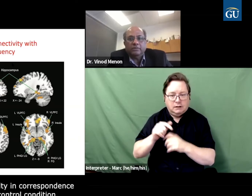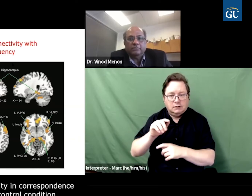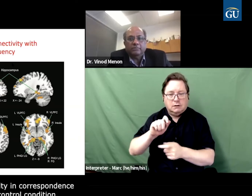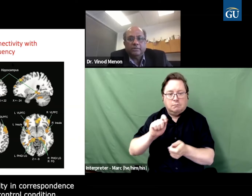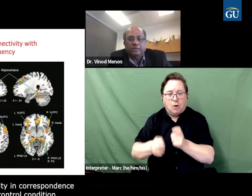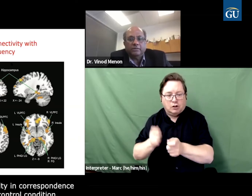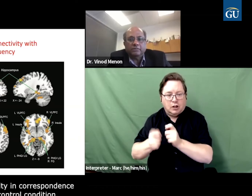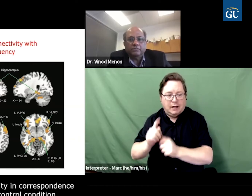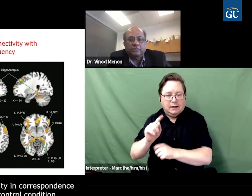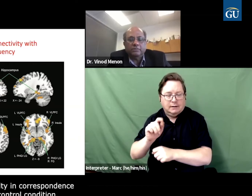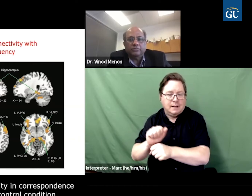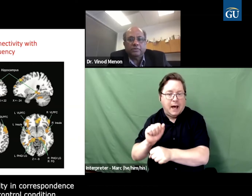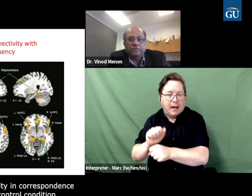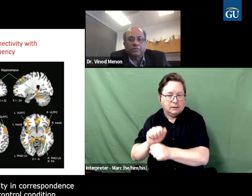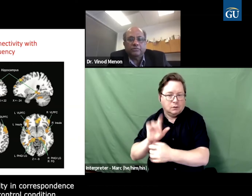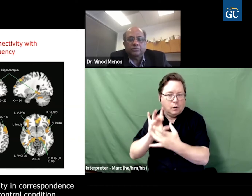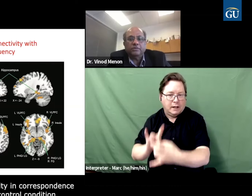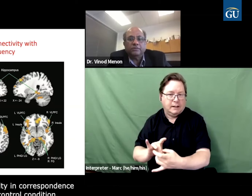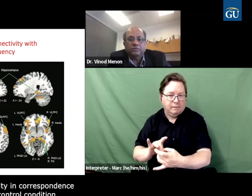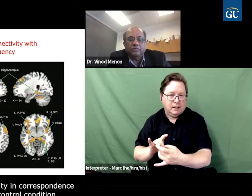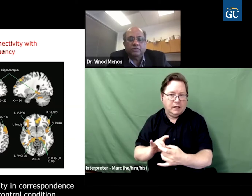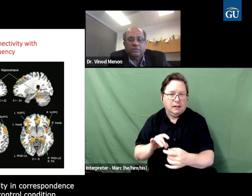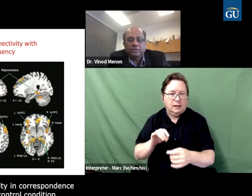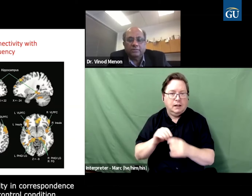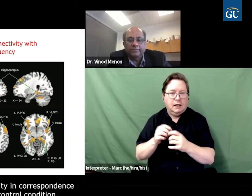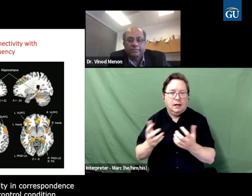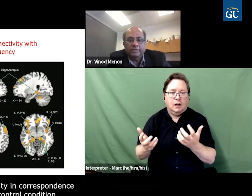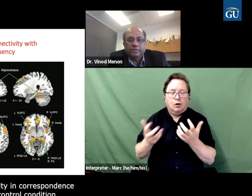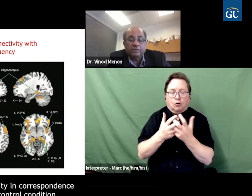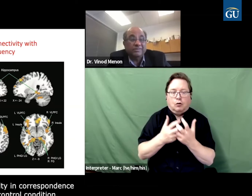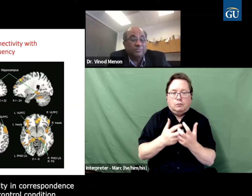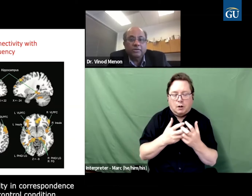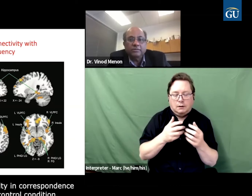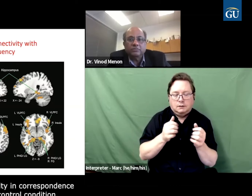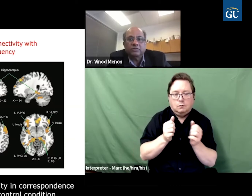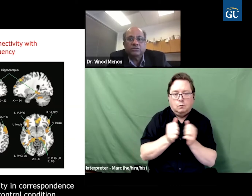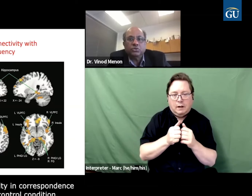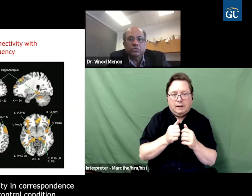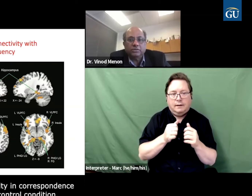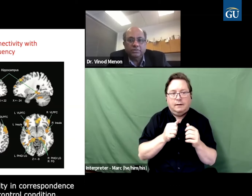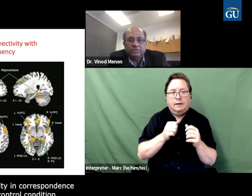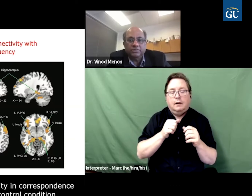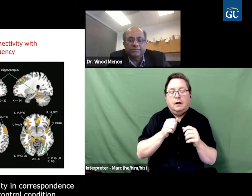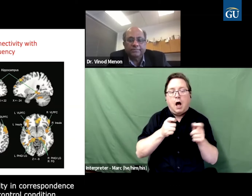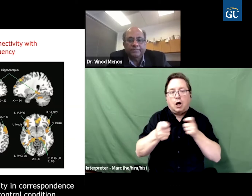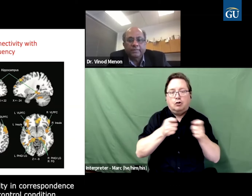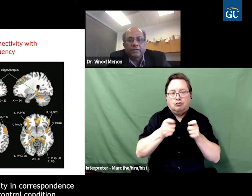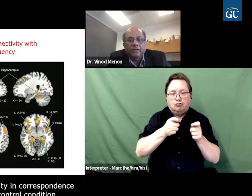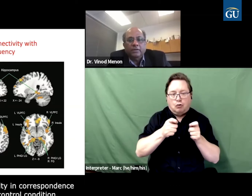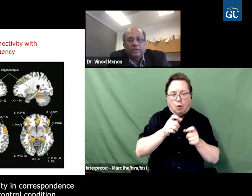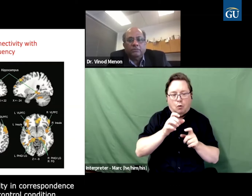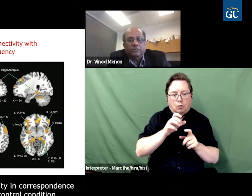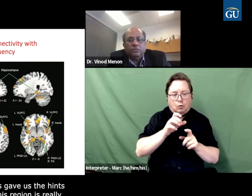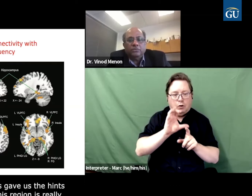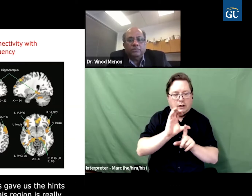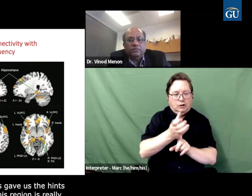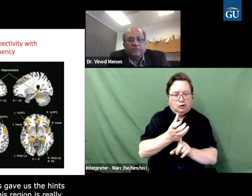uh in in course in corresponds to the